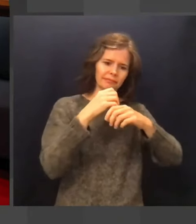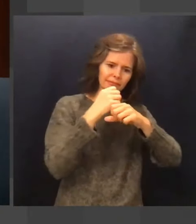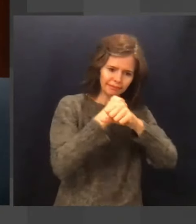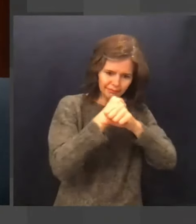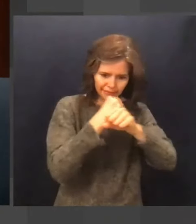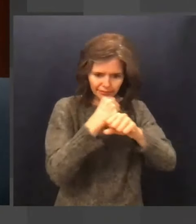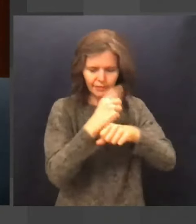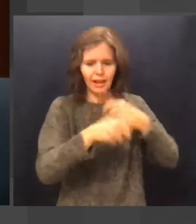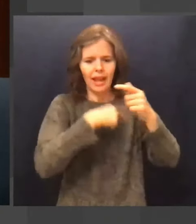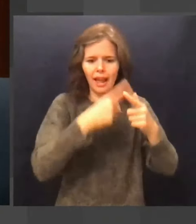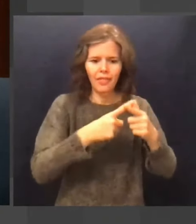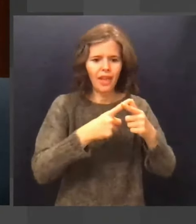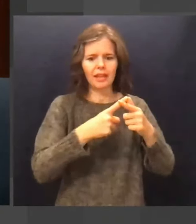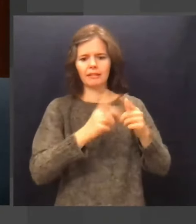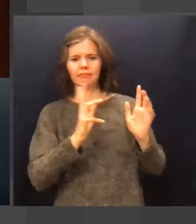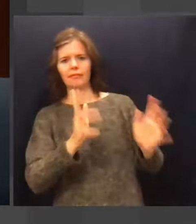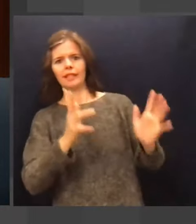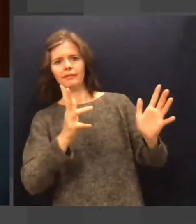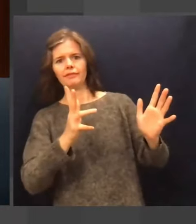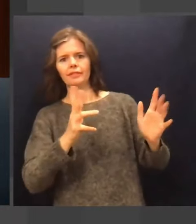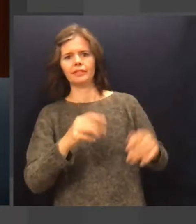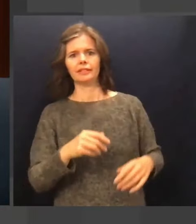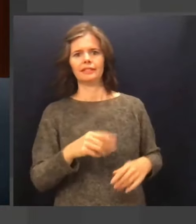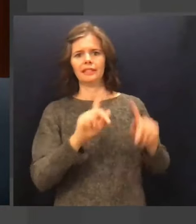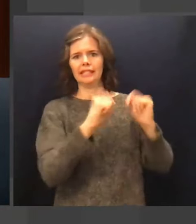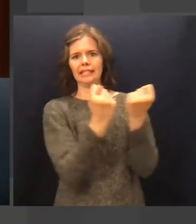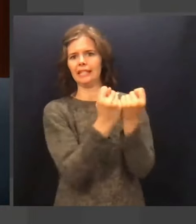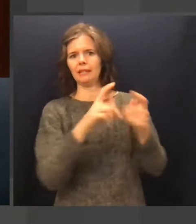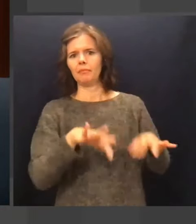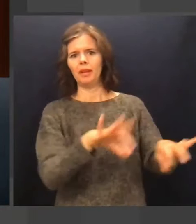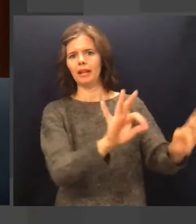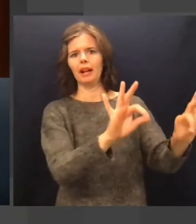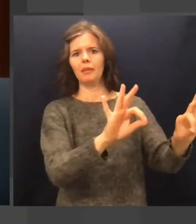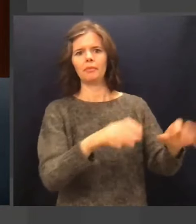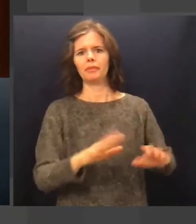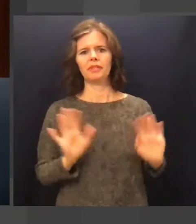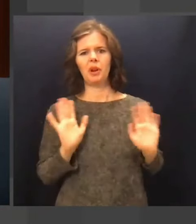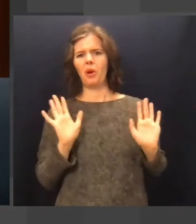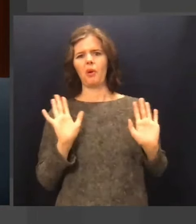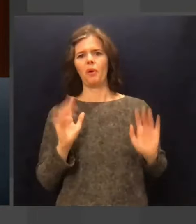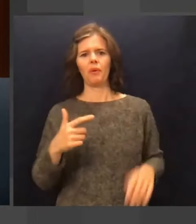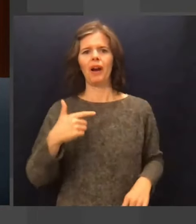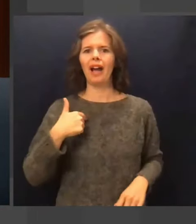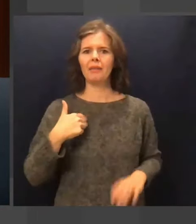TO THE TEAMS TO FIX MY BUGS SO I TRY TO BE A LITTLE BIT HANDS